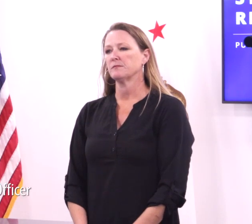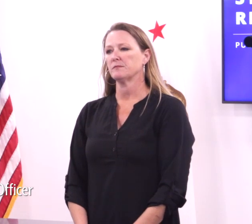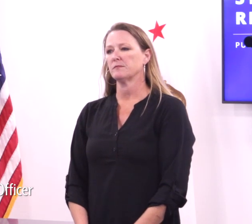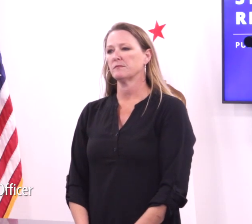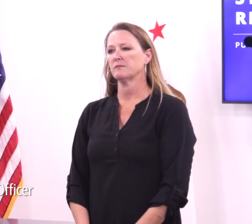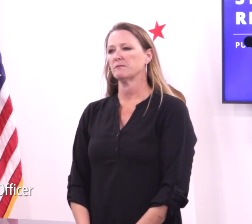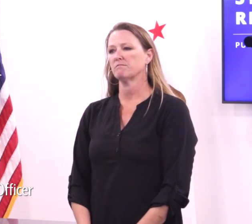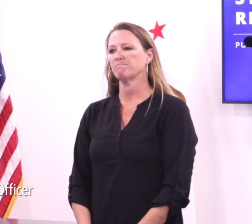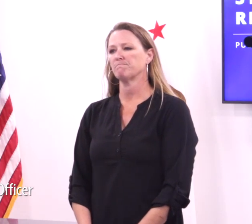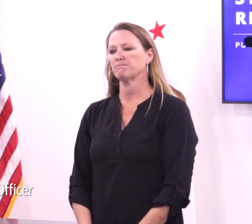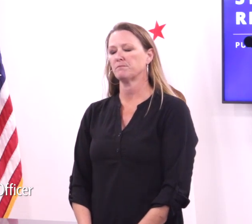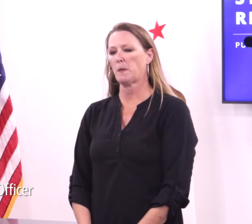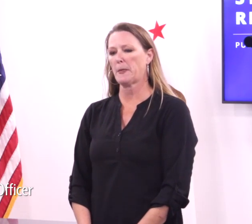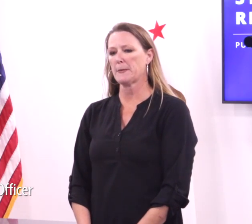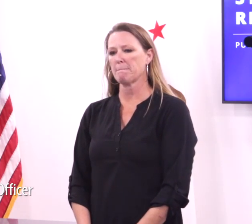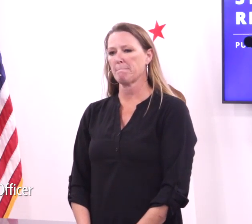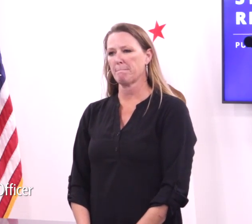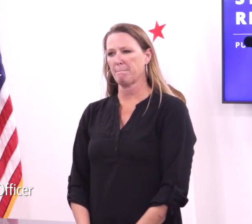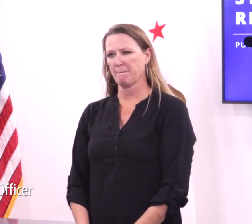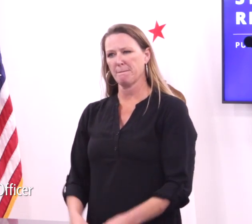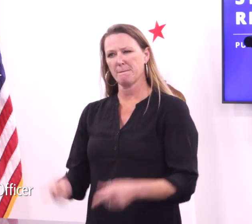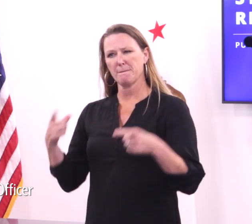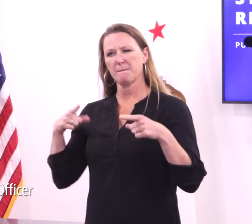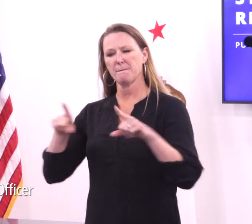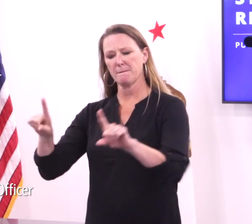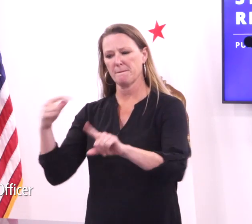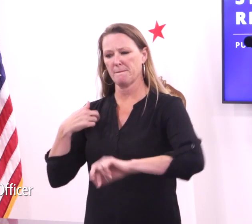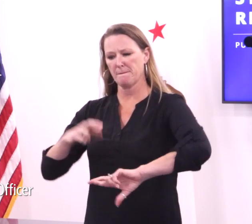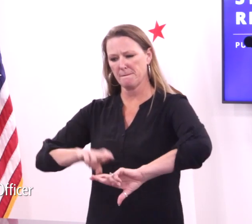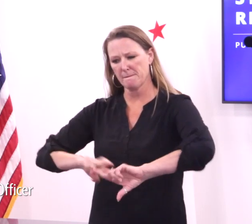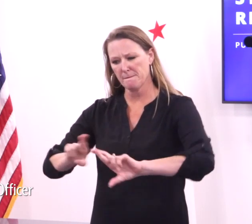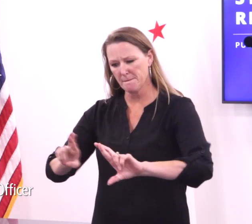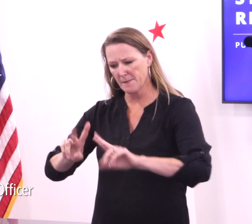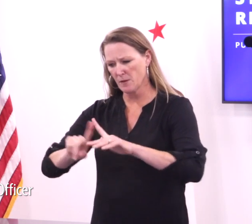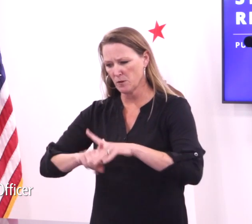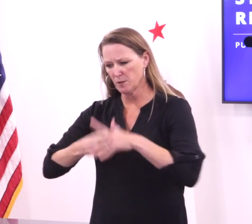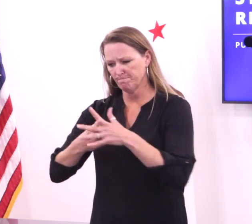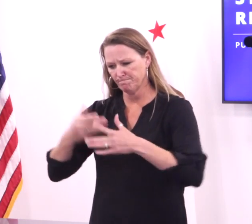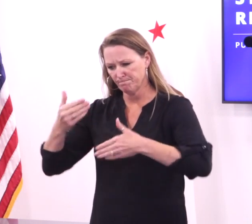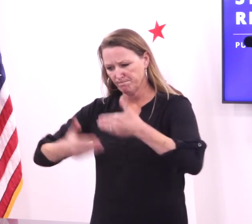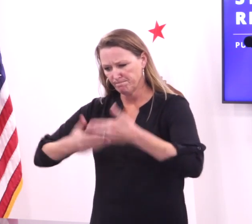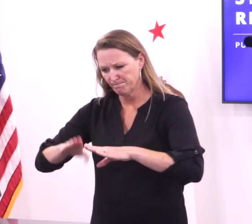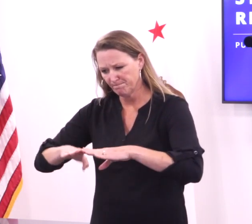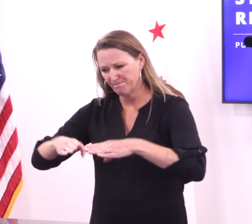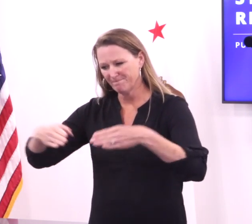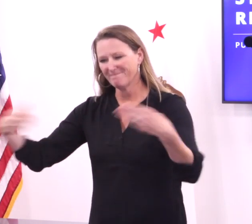As we prepare to take steps to adapt and reopen together or start, we'll